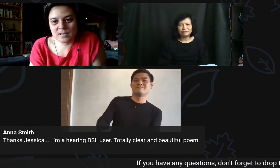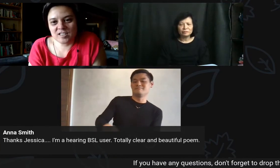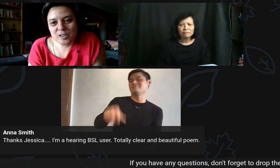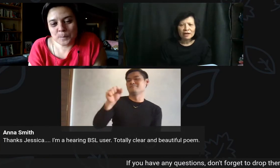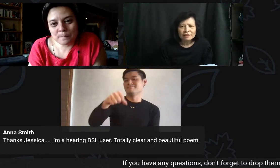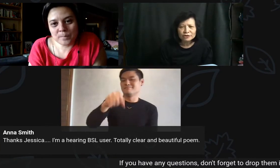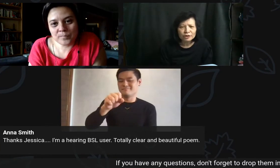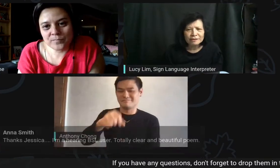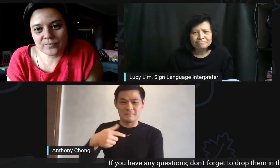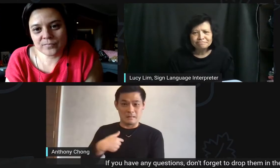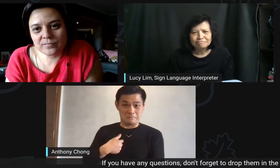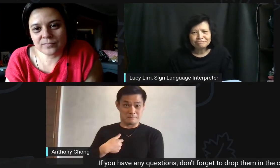Sure.